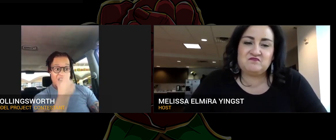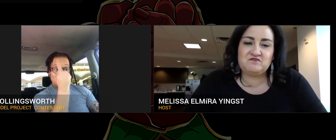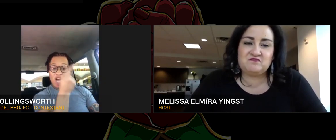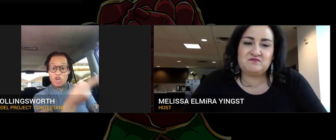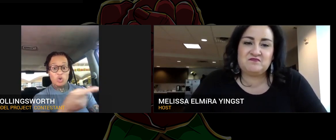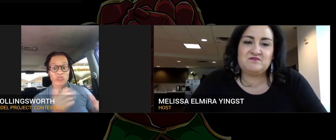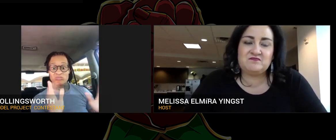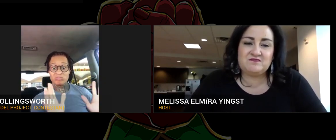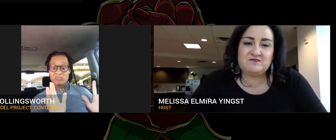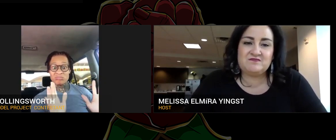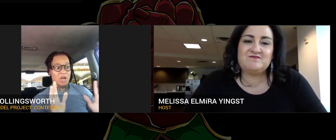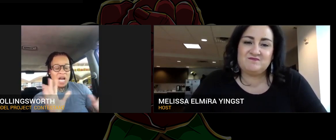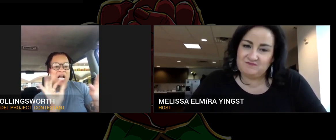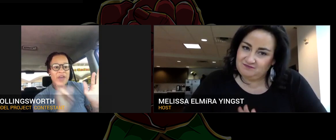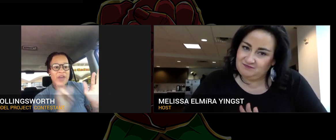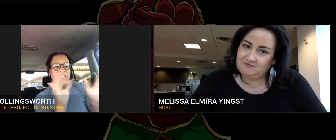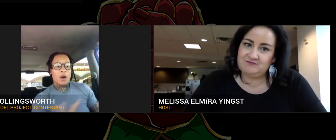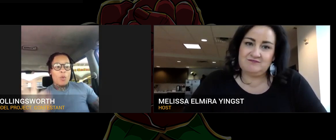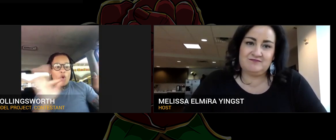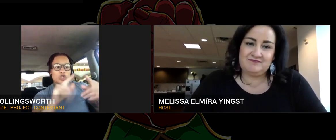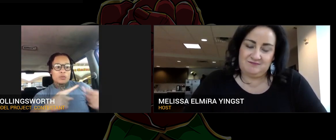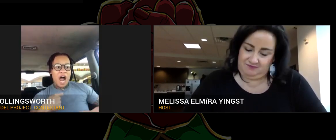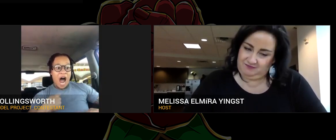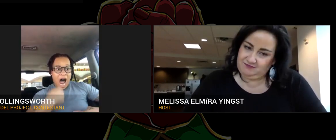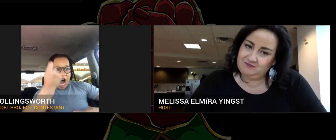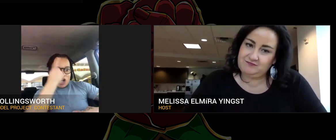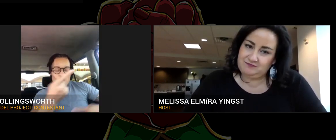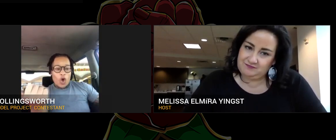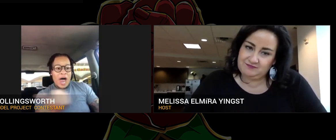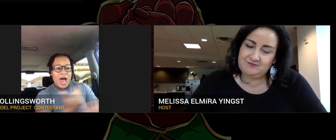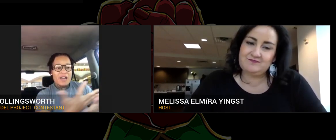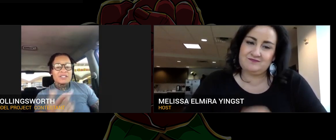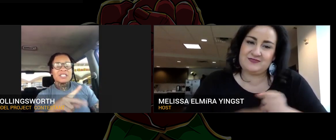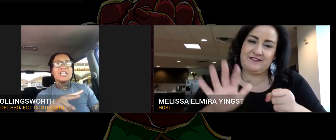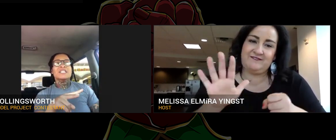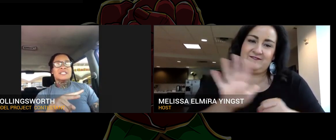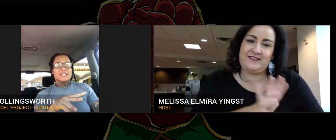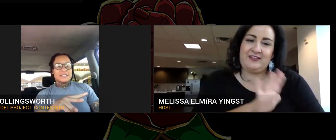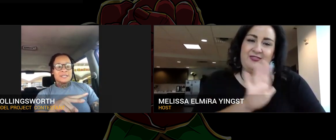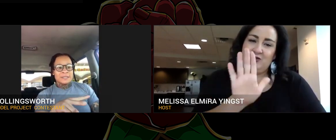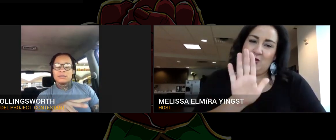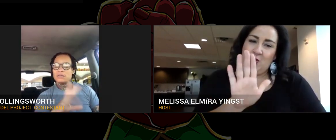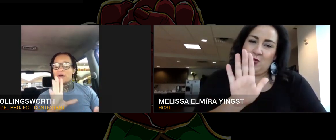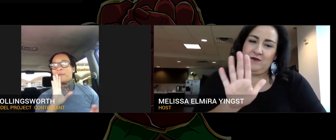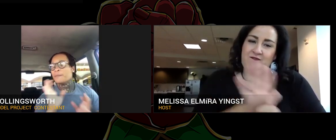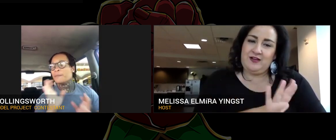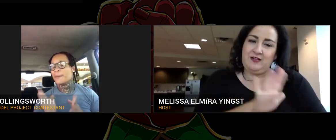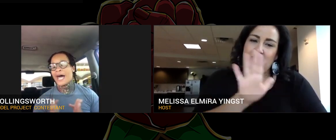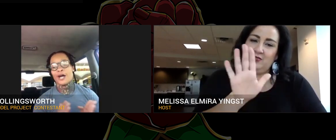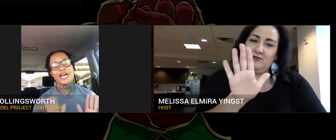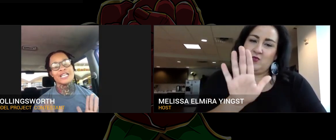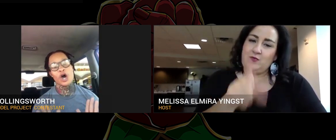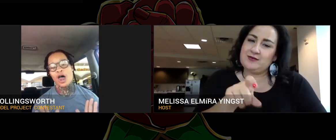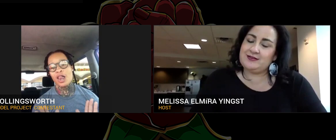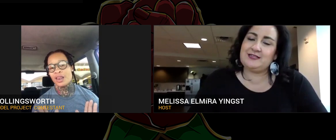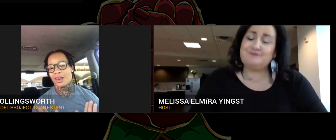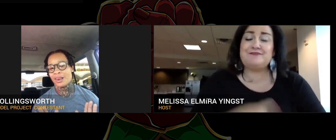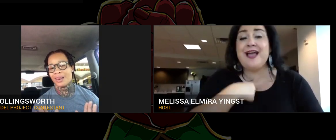I understand you, that's the most important part. I understood everything- Fill you- Fill your needs. You have to be prepared. Your needs.